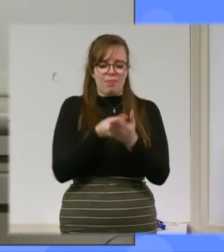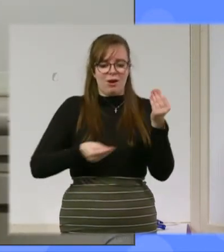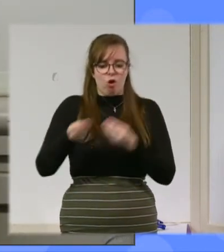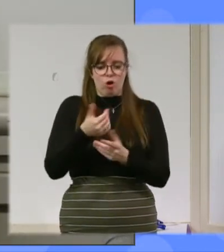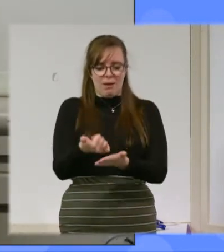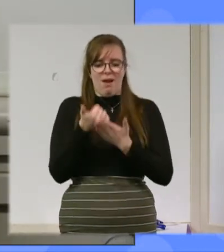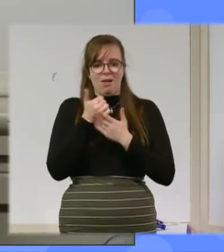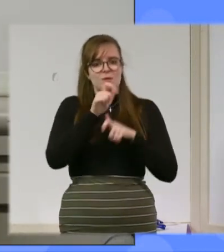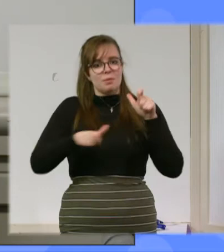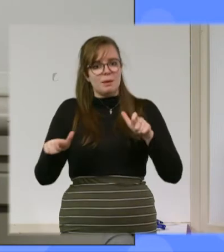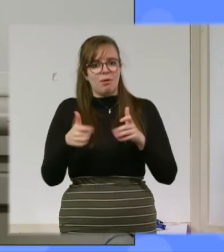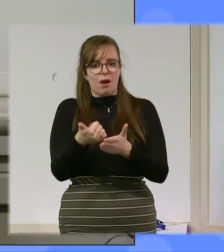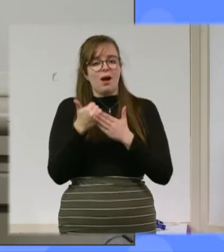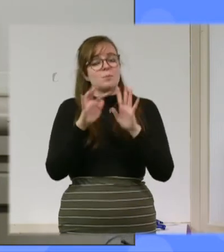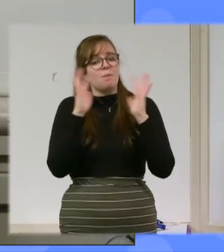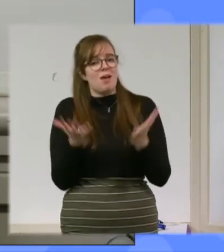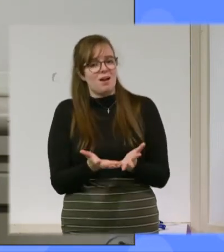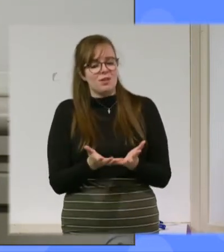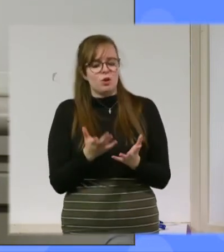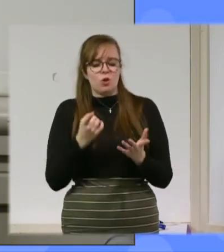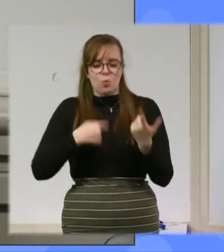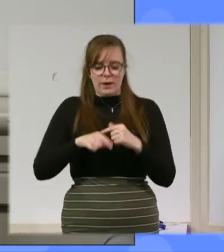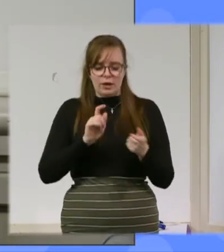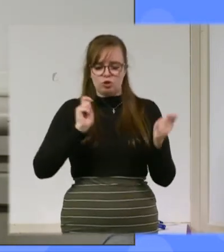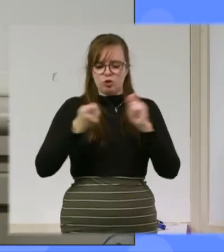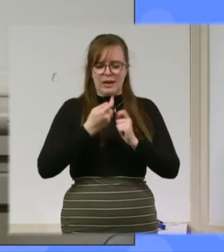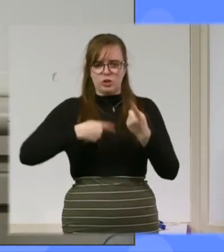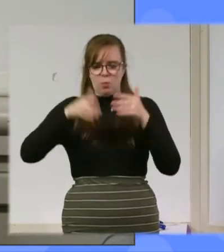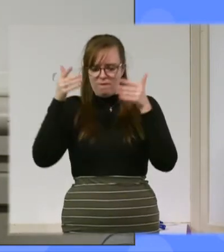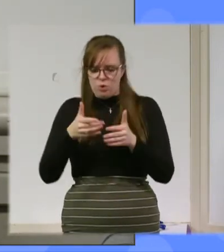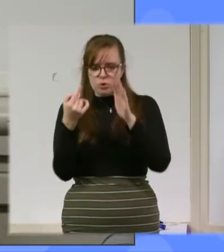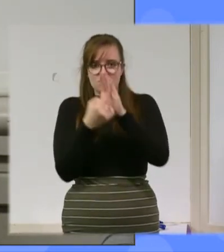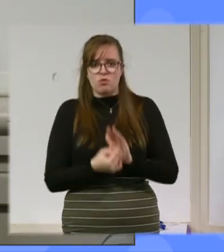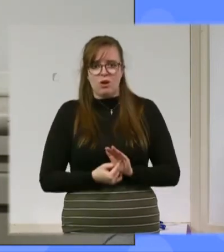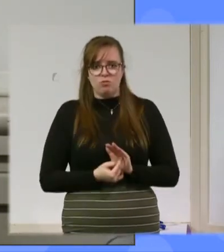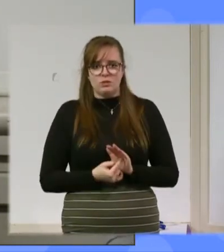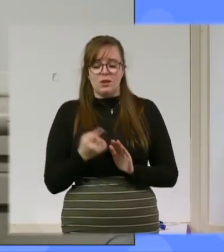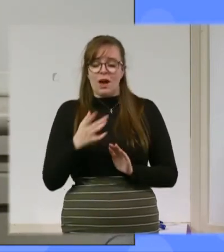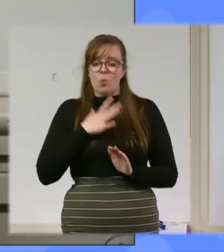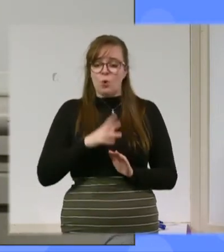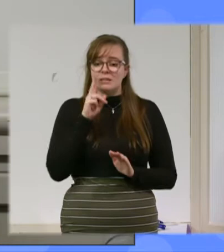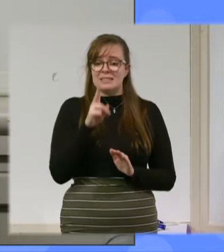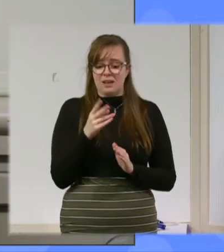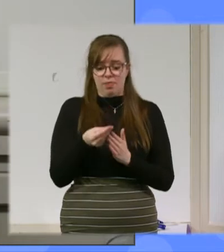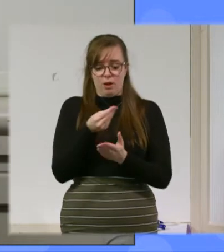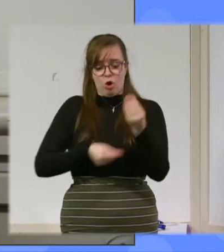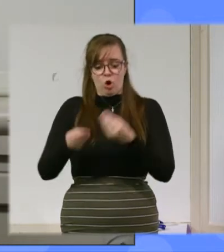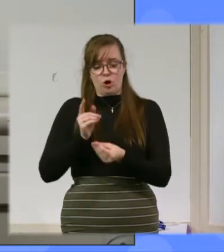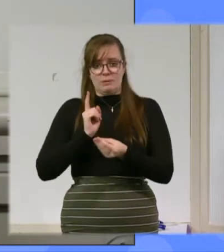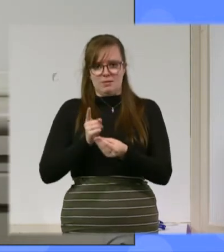planet and then we have again a refocus of our priorities and I want to see an economy where there is much greater democracy